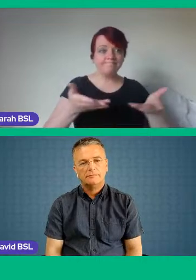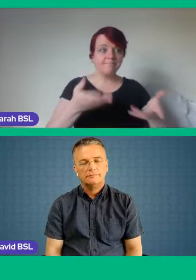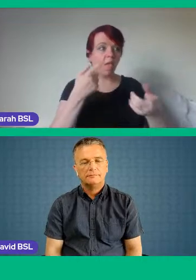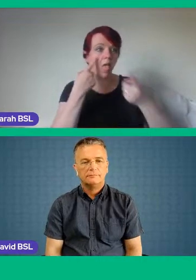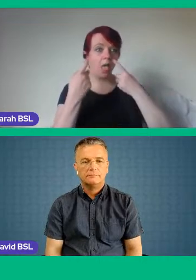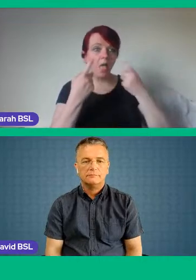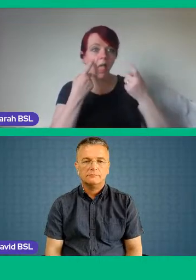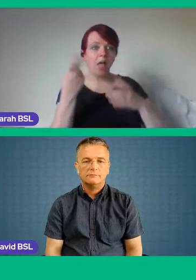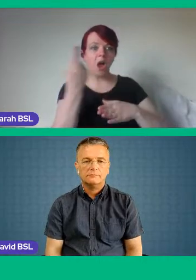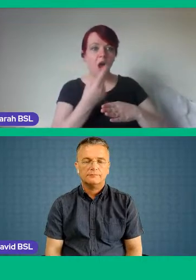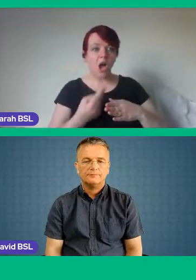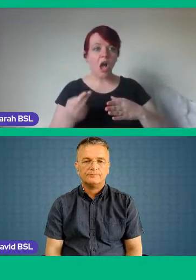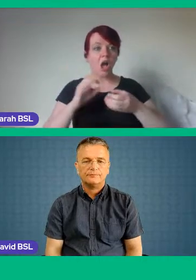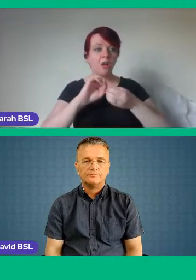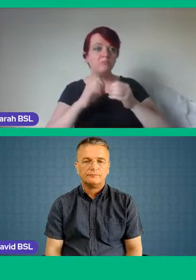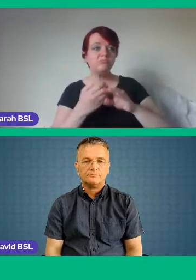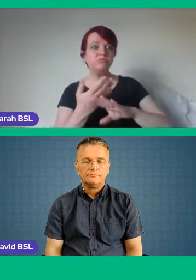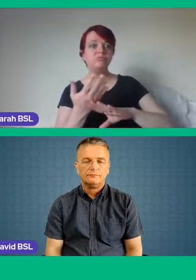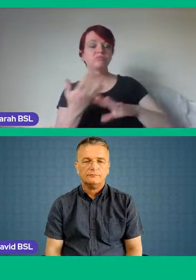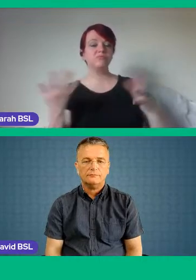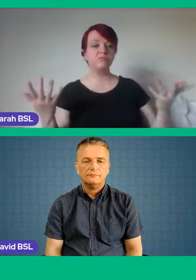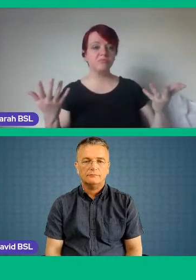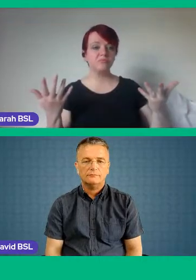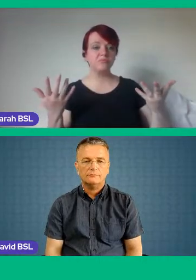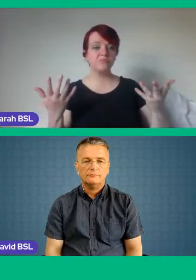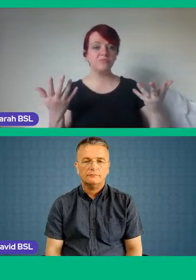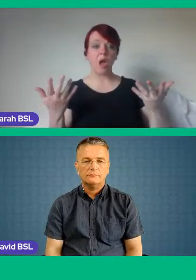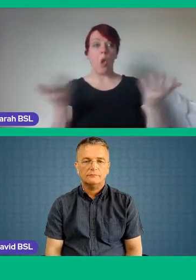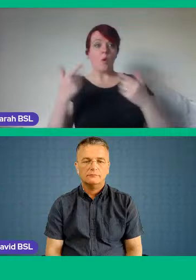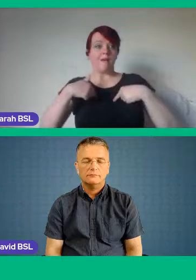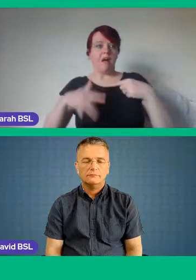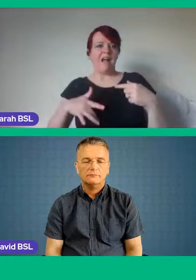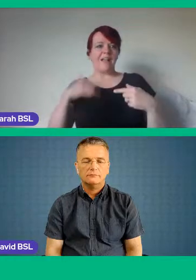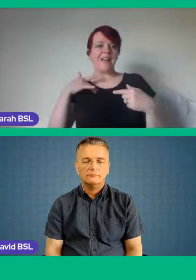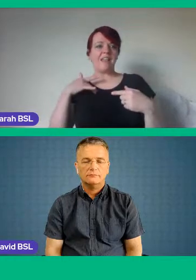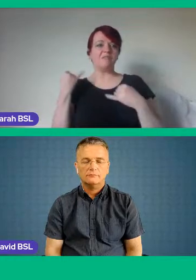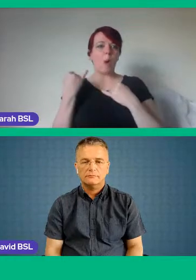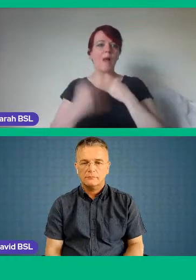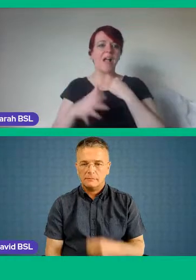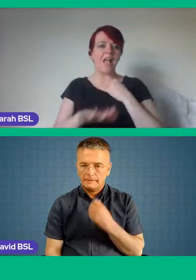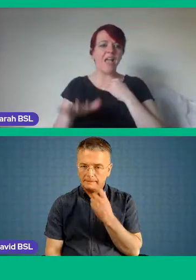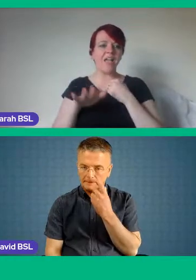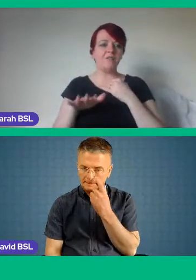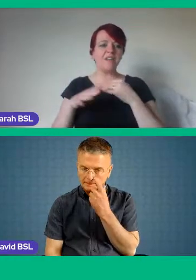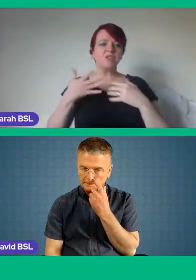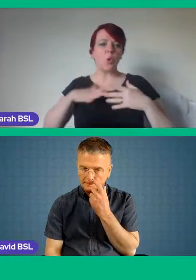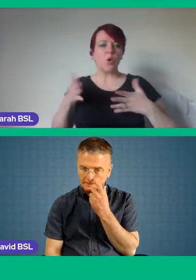creativity very much because they are living in a deprived area like (unknown term) where I live.